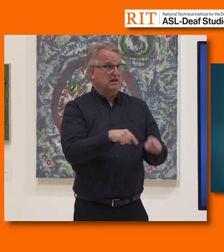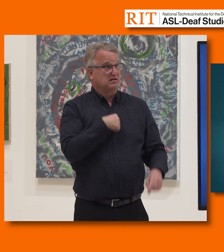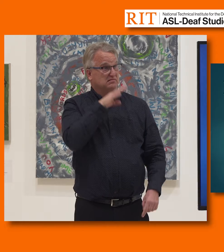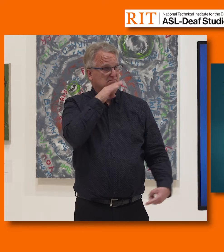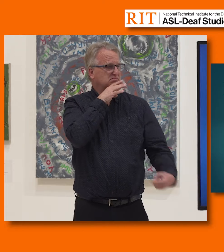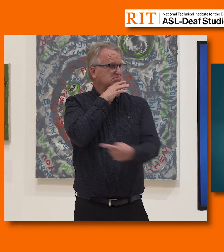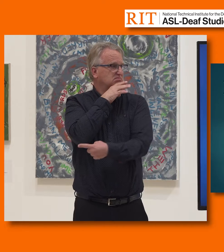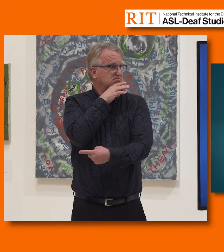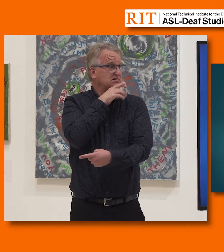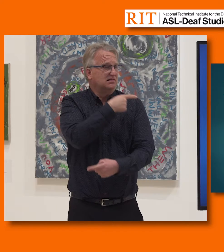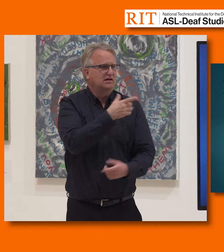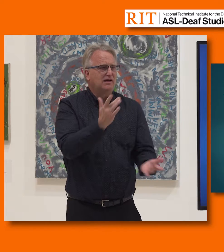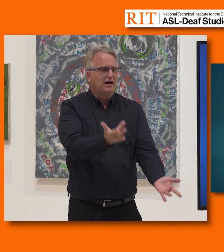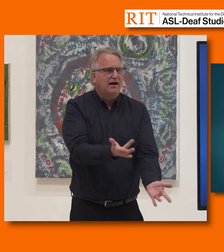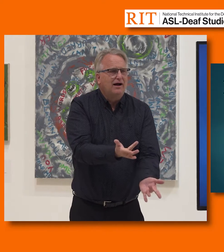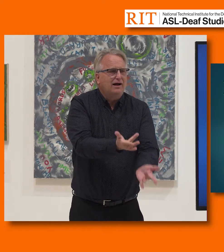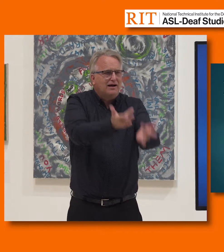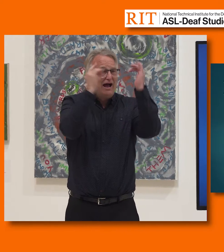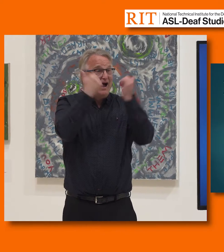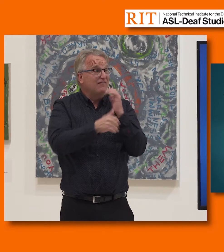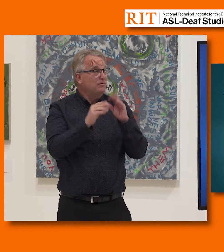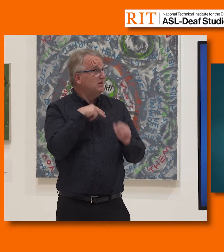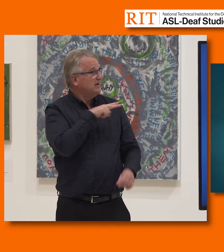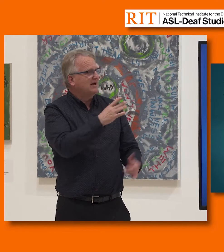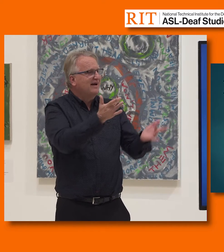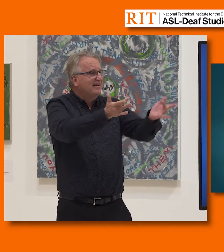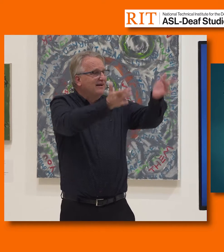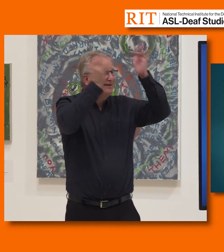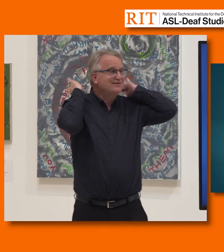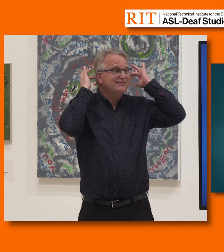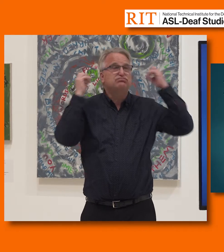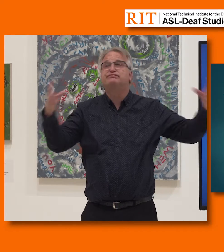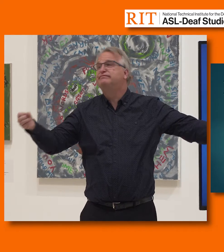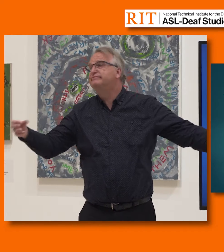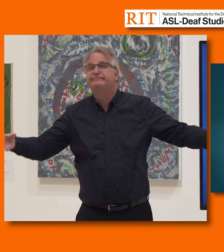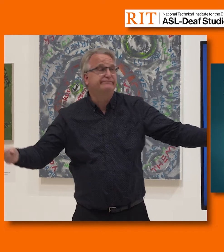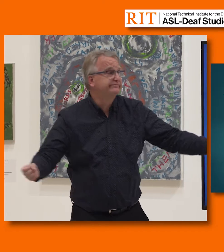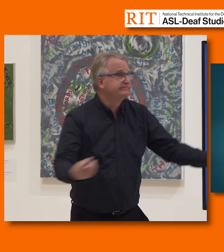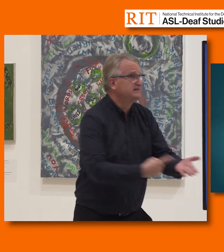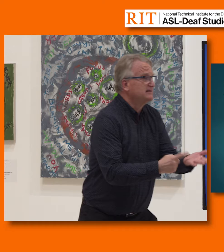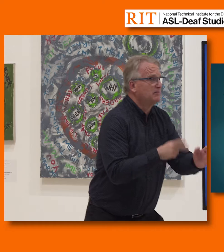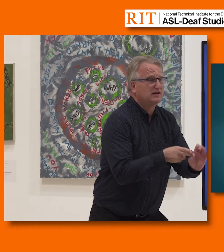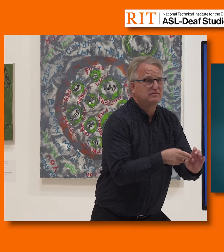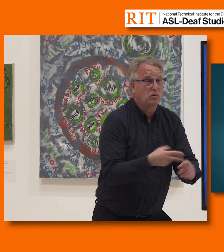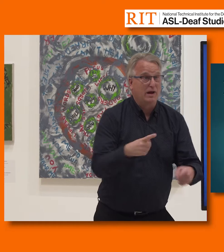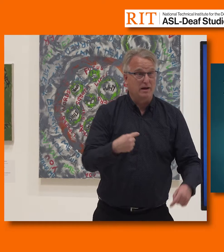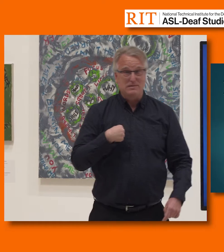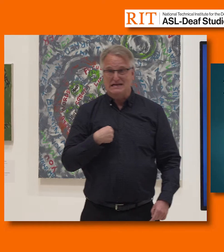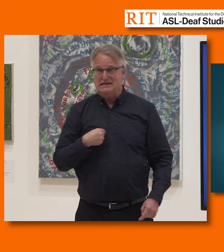And the interpreters were asked to not interpret any time Larry presented or participated, right?